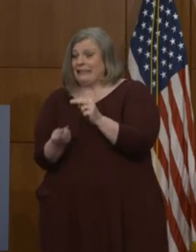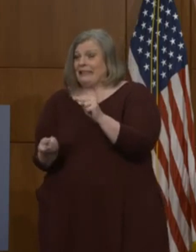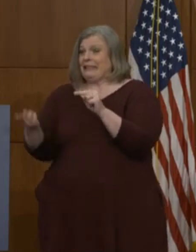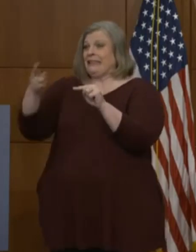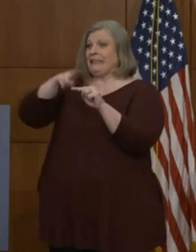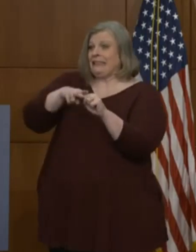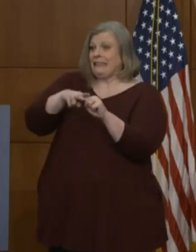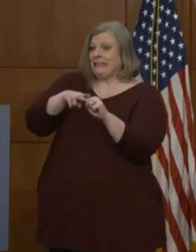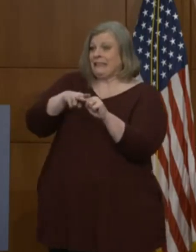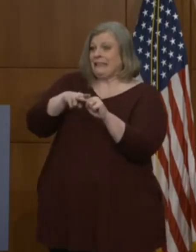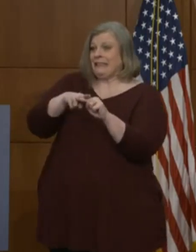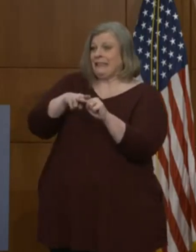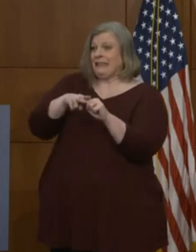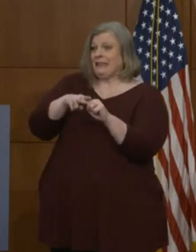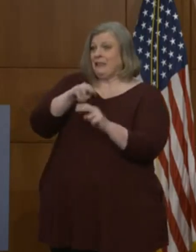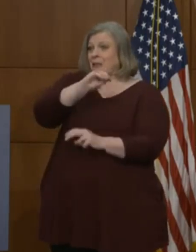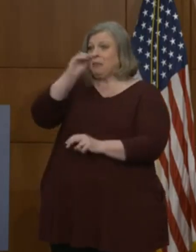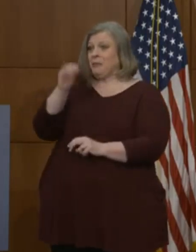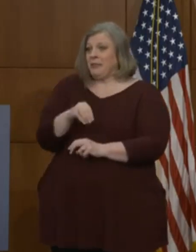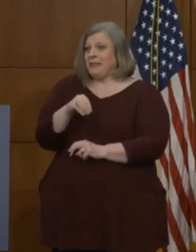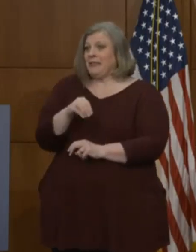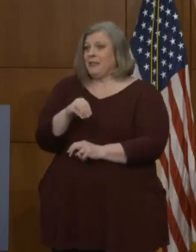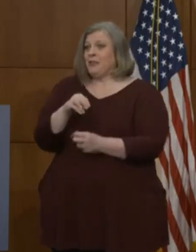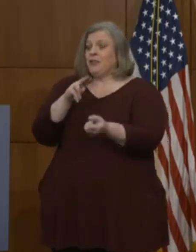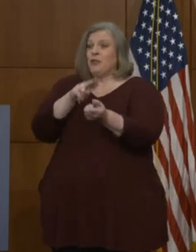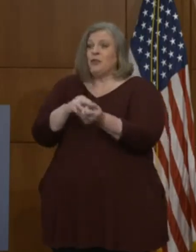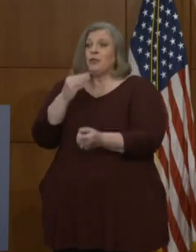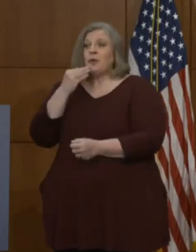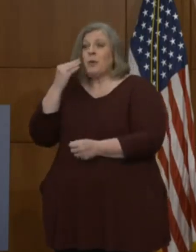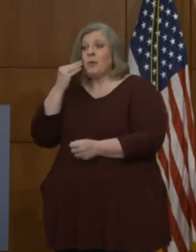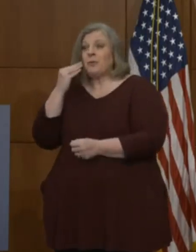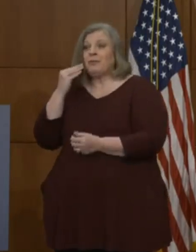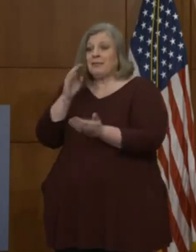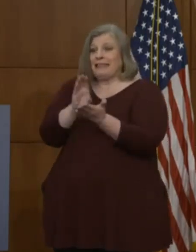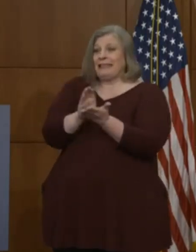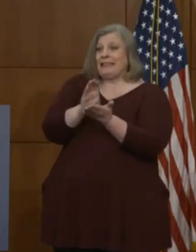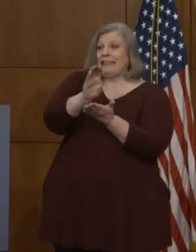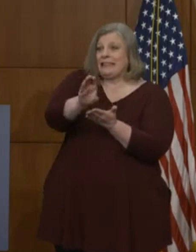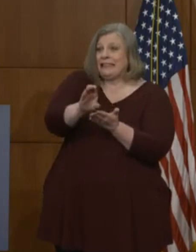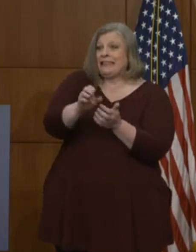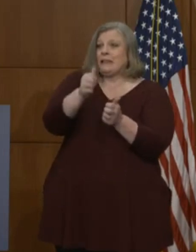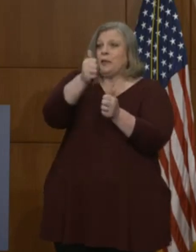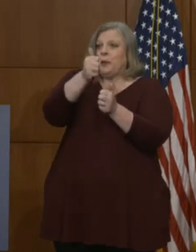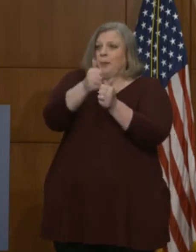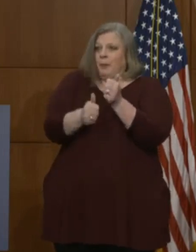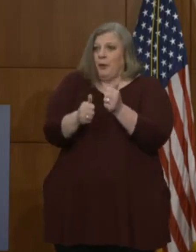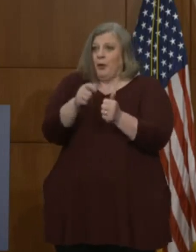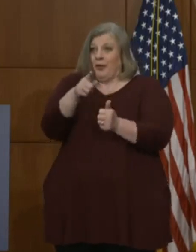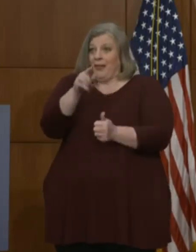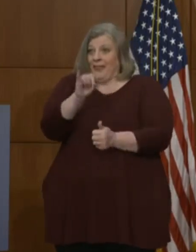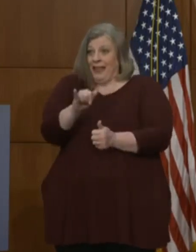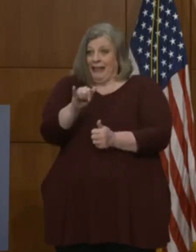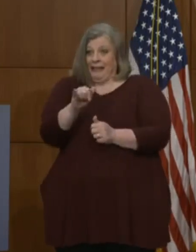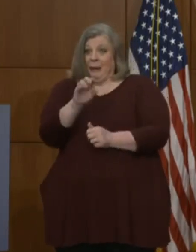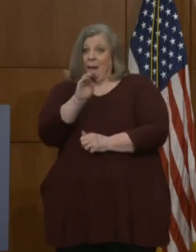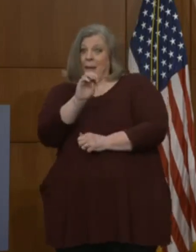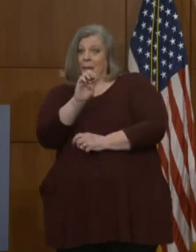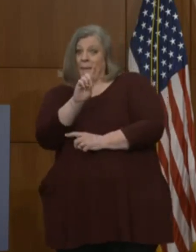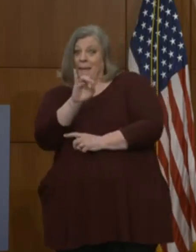ISSUES AS YOU KNOW WE HAVE MADE SOME CHANGES IN OUR BUDGET. TO SOME CHANGES IN OUR BUDGET. TO INCREASE THE RATE- THAT INCREASE THE RATE- THAT SOMETIMES GET REIMBURSED PER SOMETIMES GET REIMBURSED PER MEDICAID PATIENT. I’M AND WE